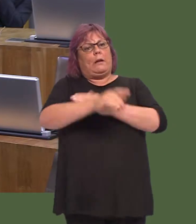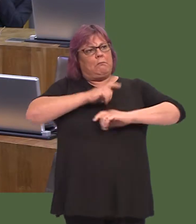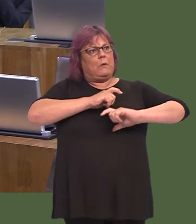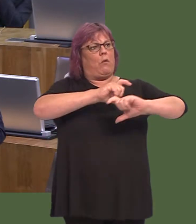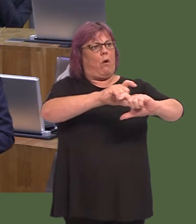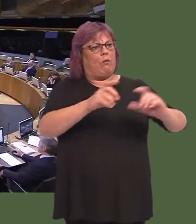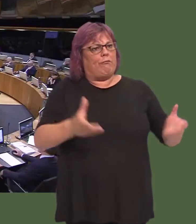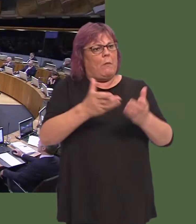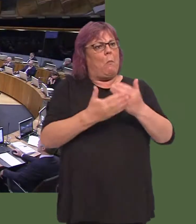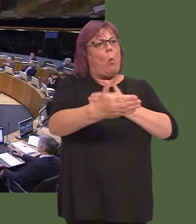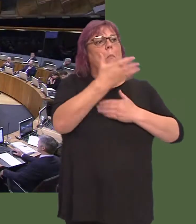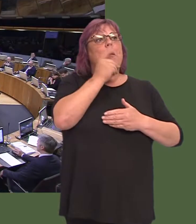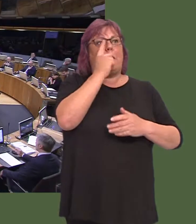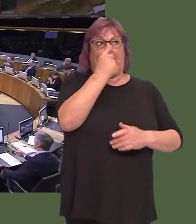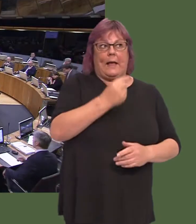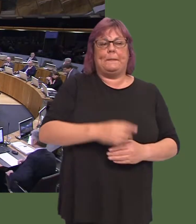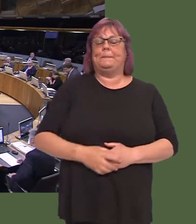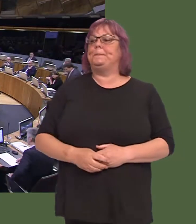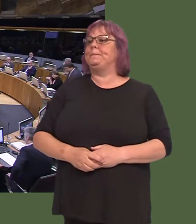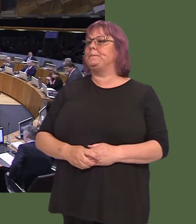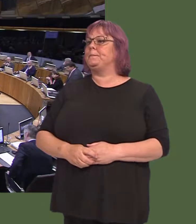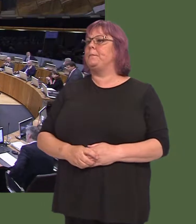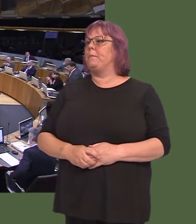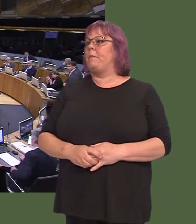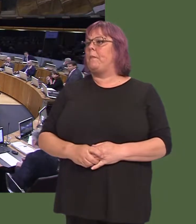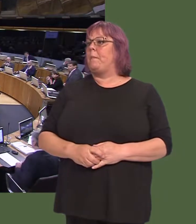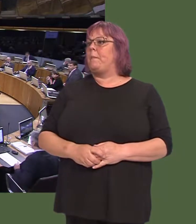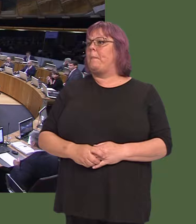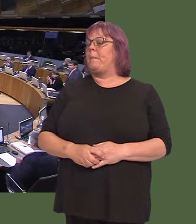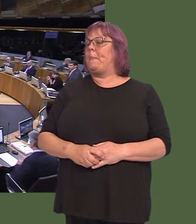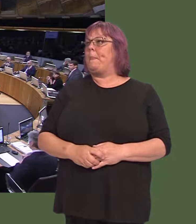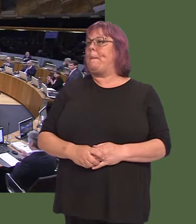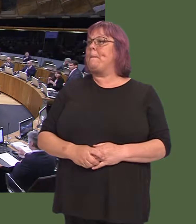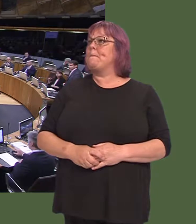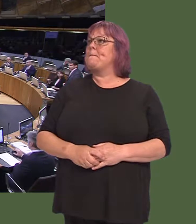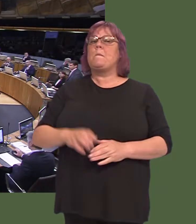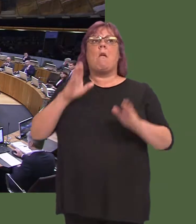Rhun ap Iorwerth AM: One of the most powerful tools, surely, for encouraging youth cricket